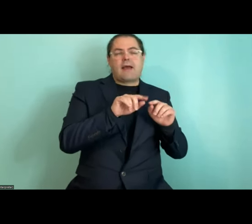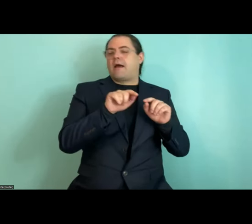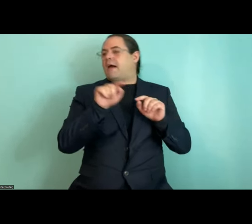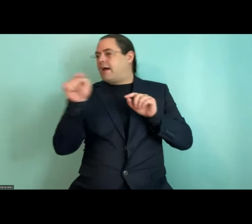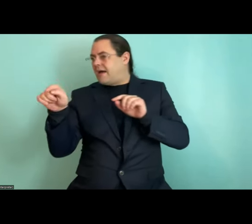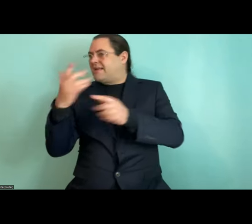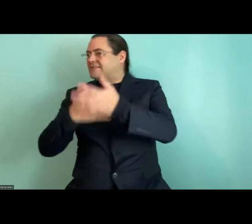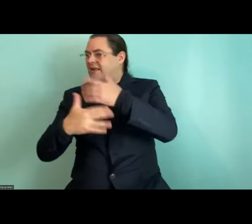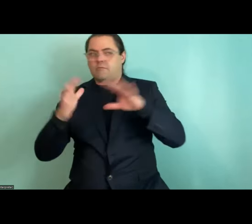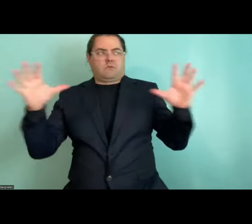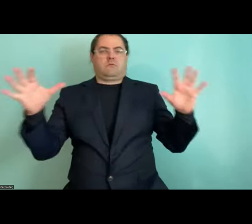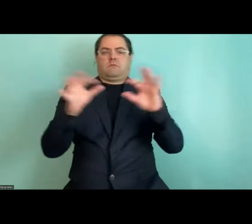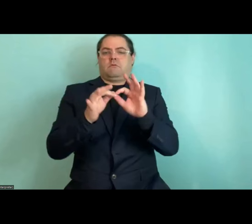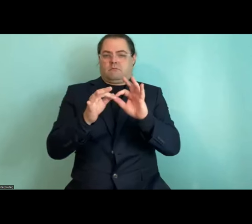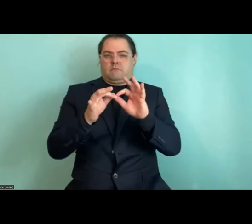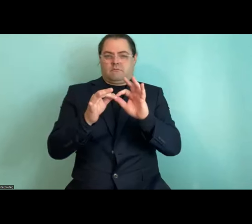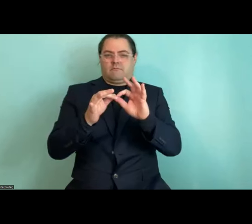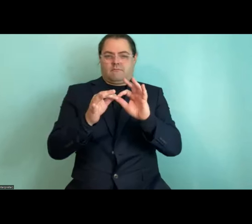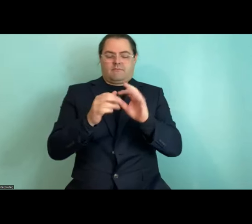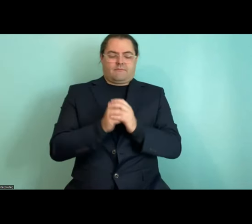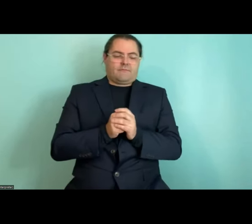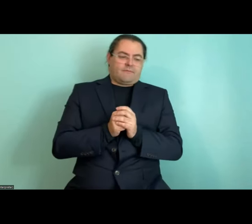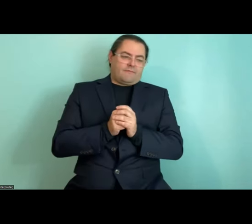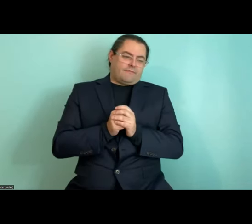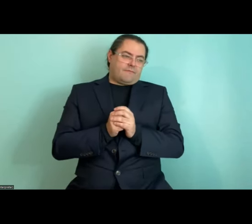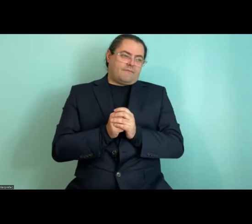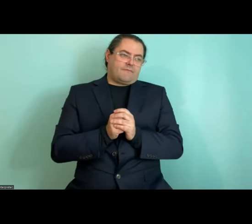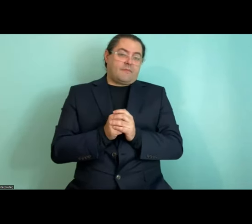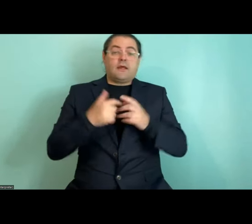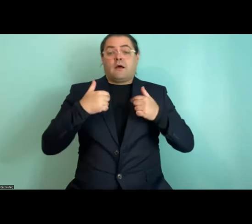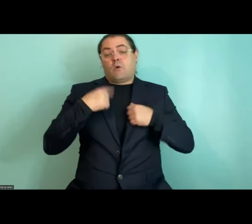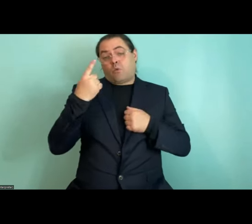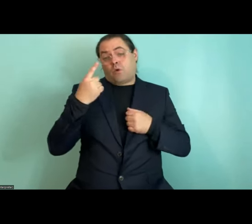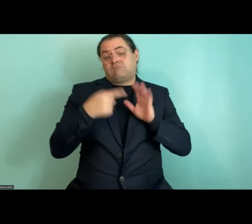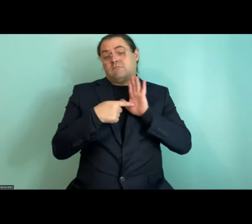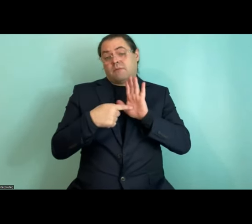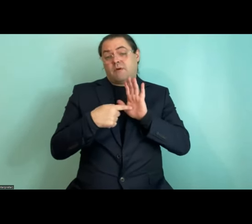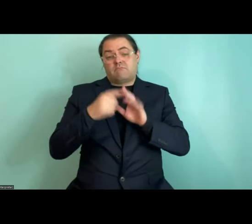10:09:36 icky soon Sunday harsh did I come for me tea bags on